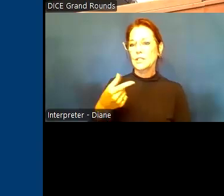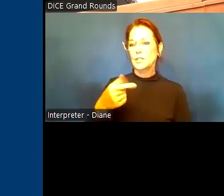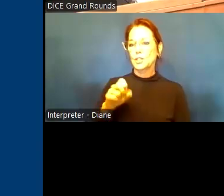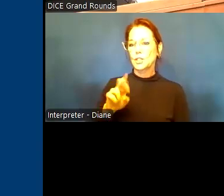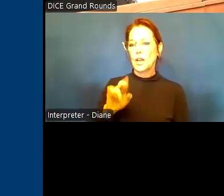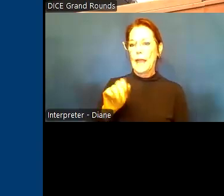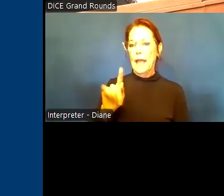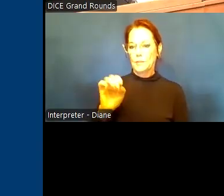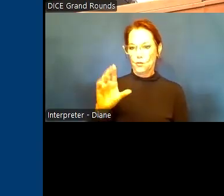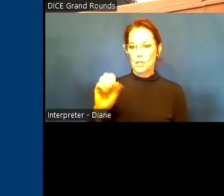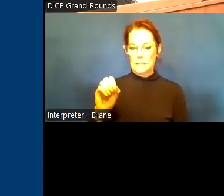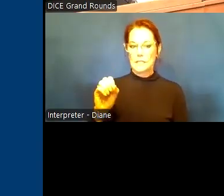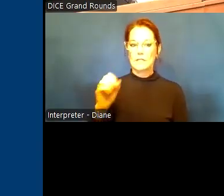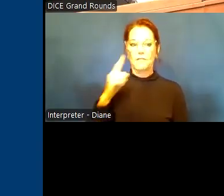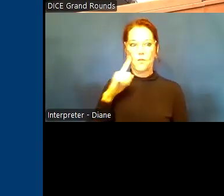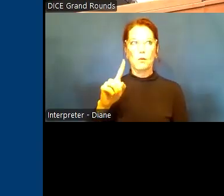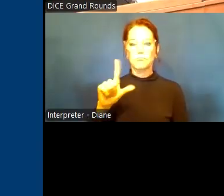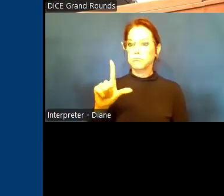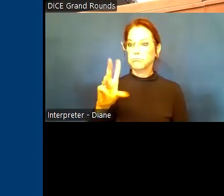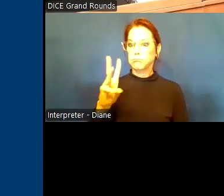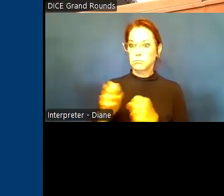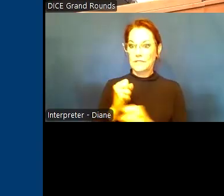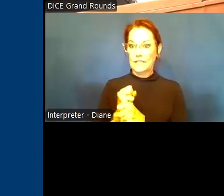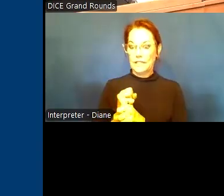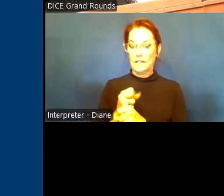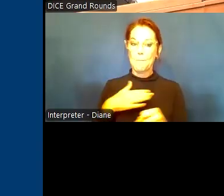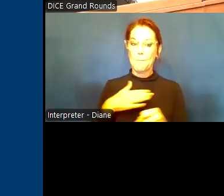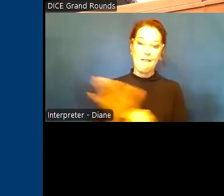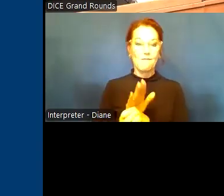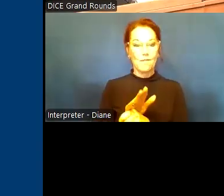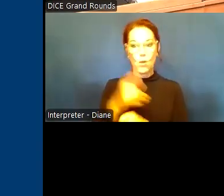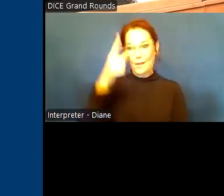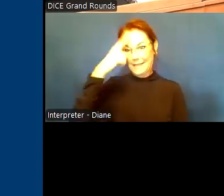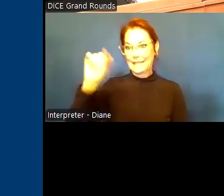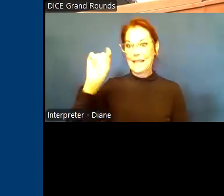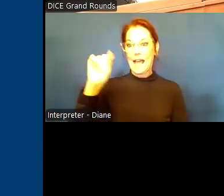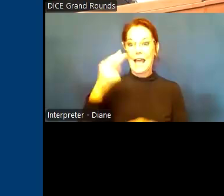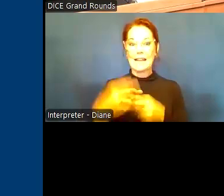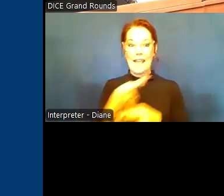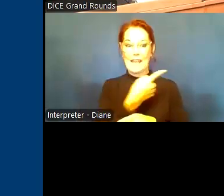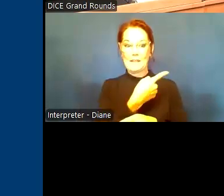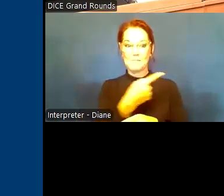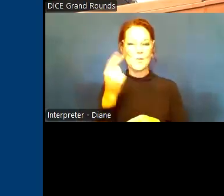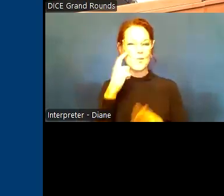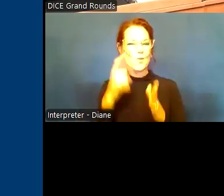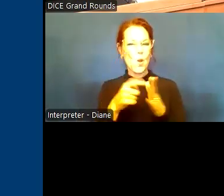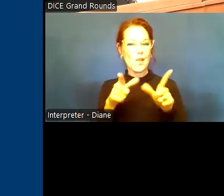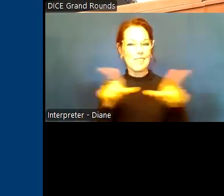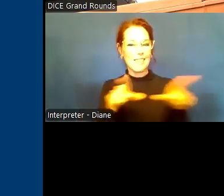so you'll see my uh full name Tha name up there U you see it's Written In tha uh Marie